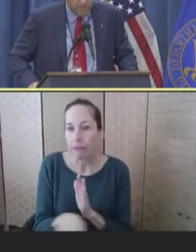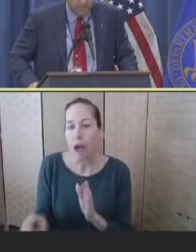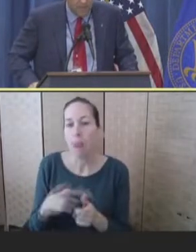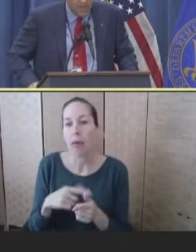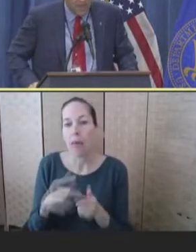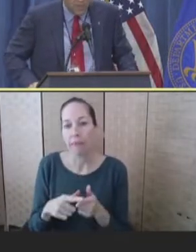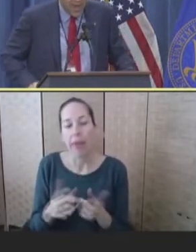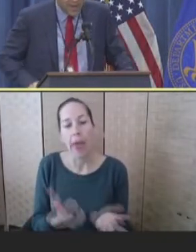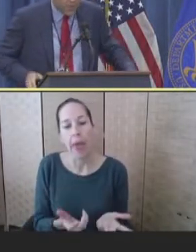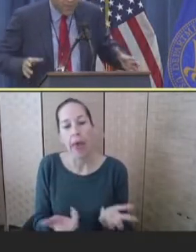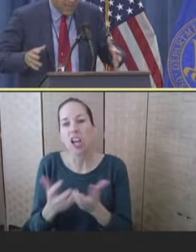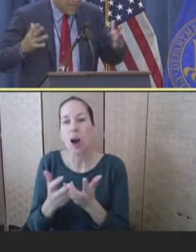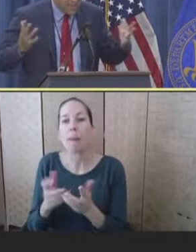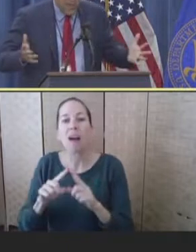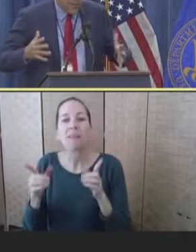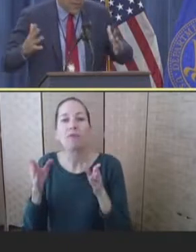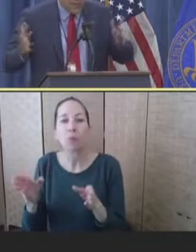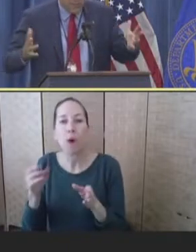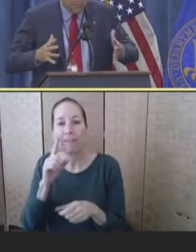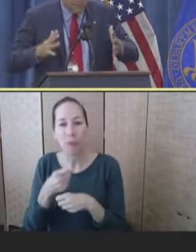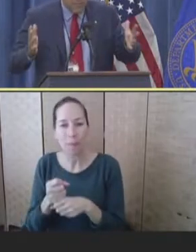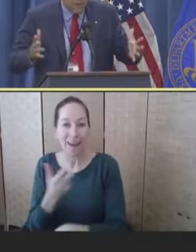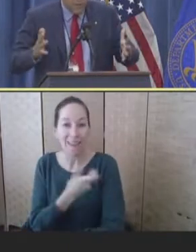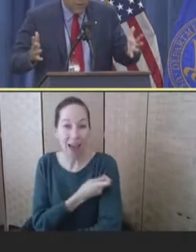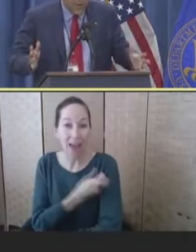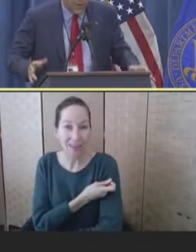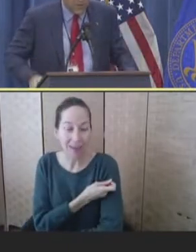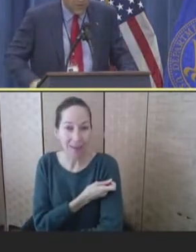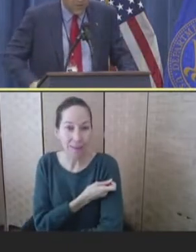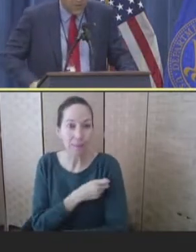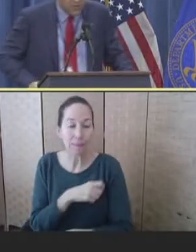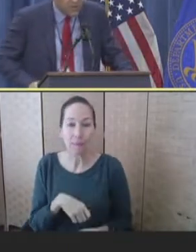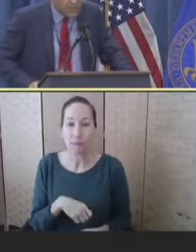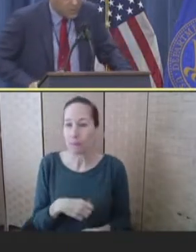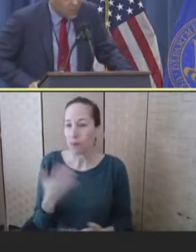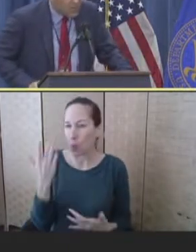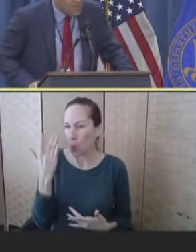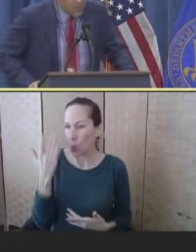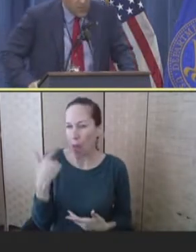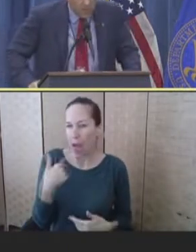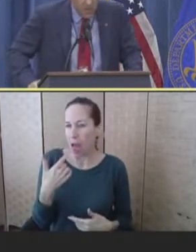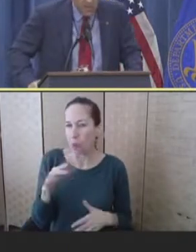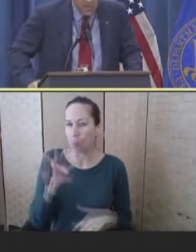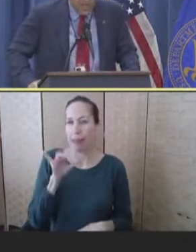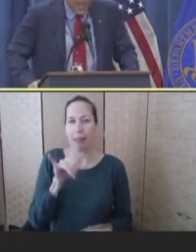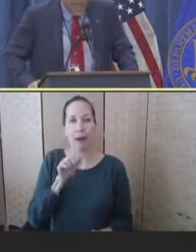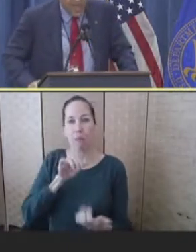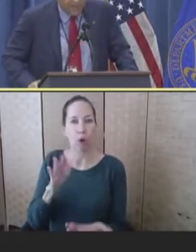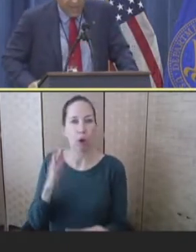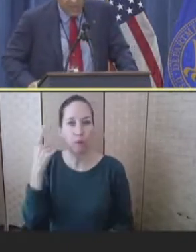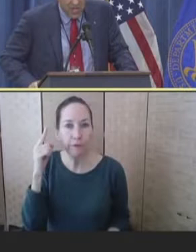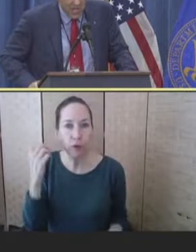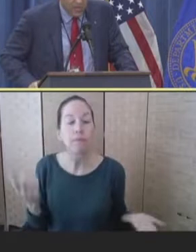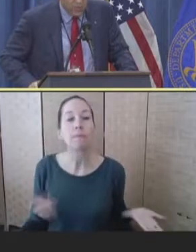So, how did we pick this? Why did we, you know -- why did we do this? Well -- so, we started looking at phylogenetic trees.